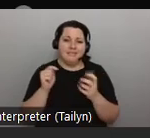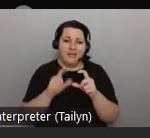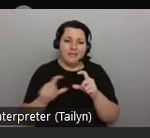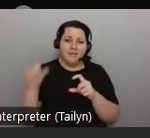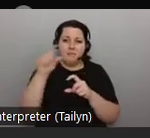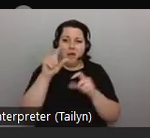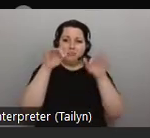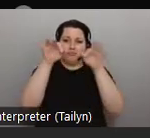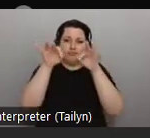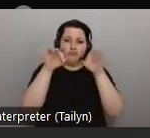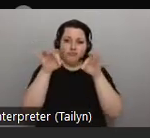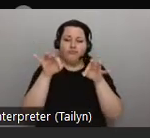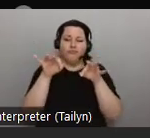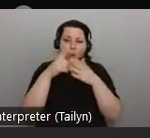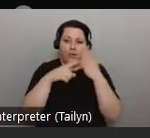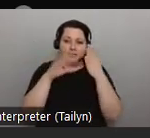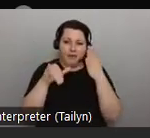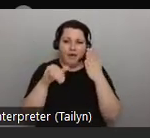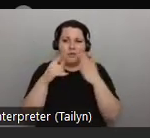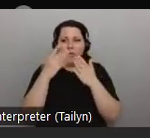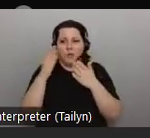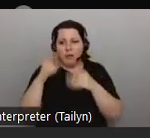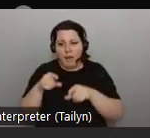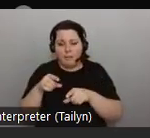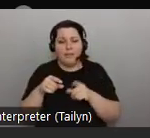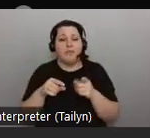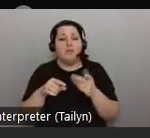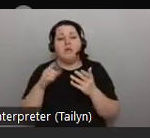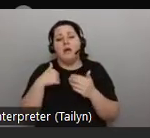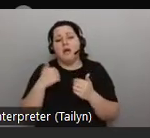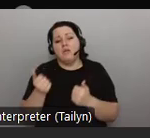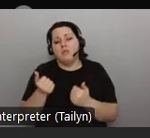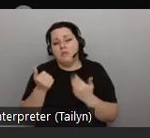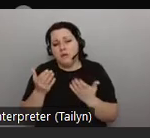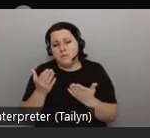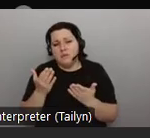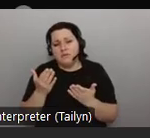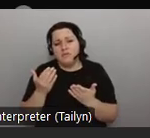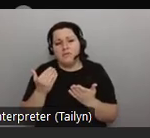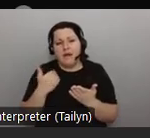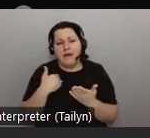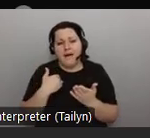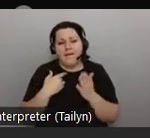this has a tooltip but you want to put in text above it as well telling users